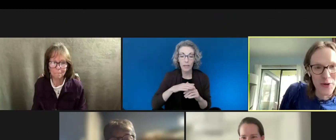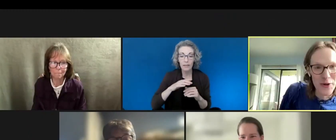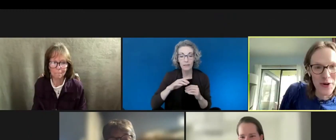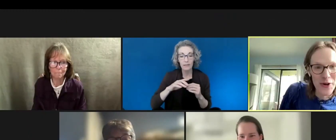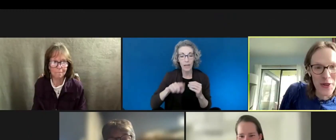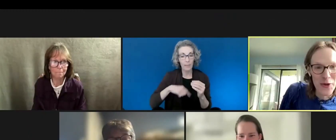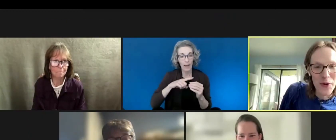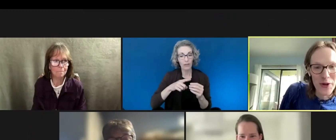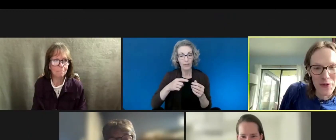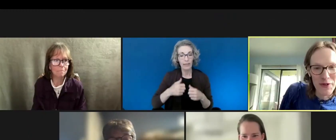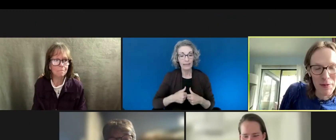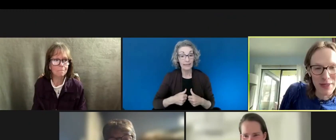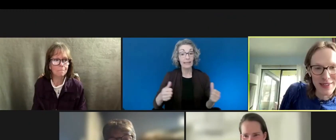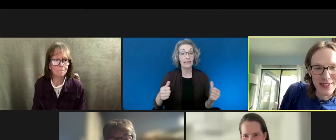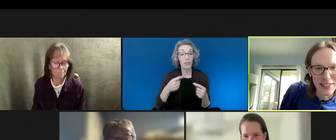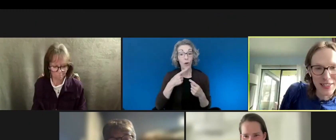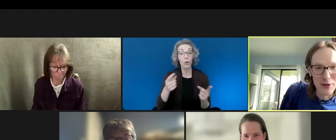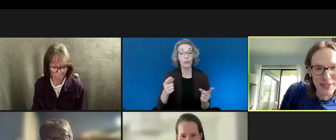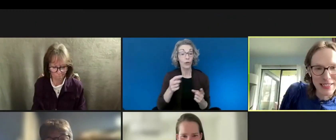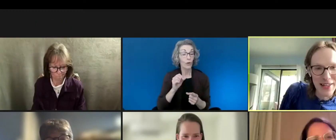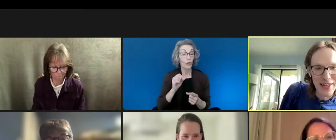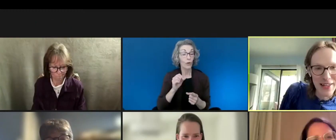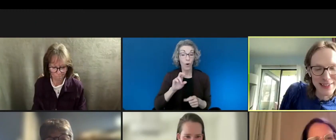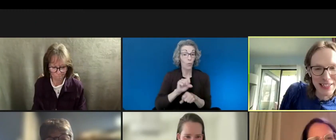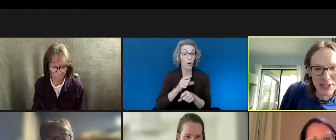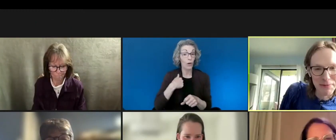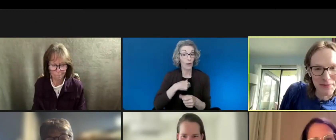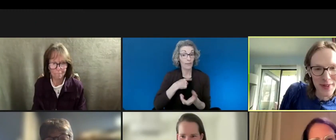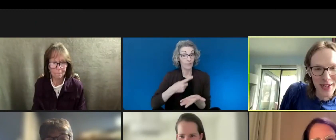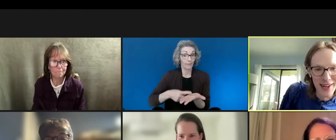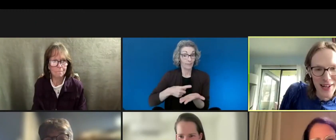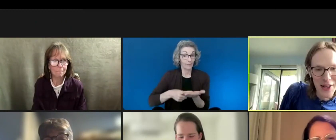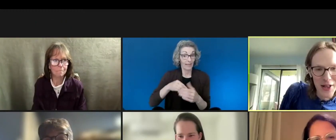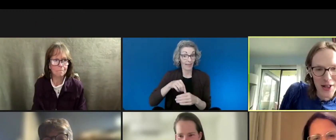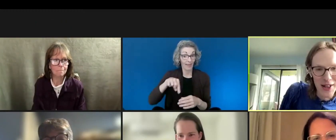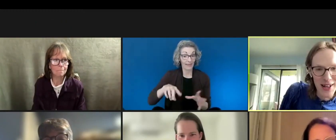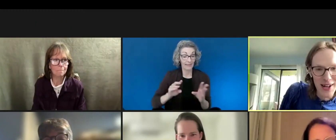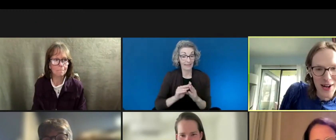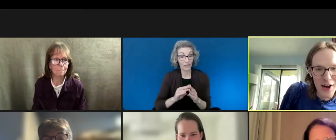Or the work that we've all been exploring together in this session.